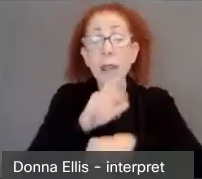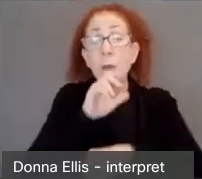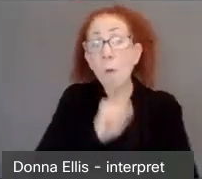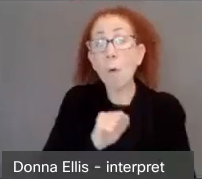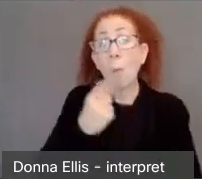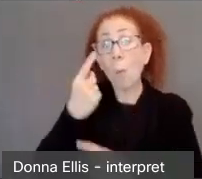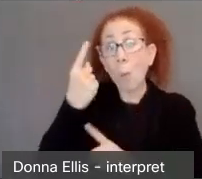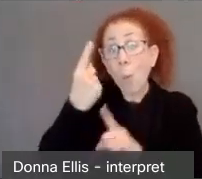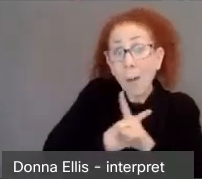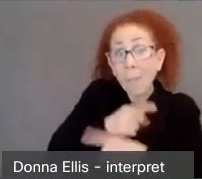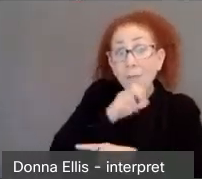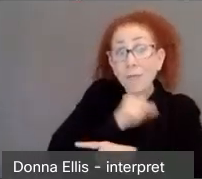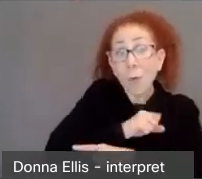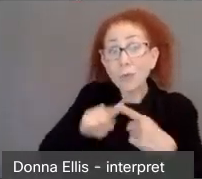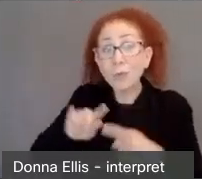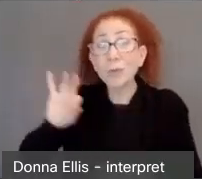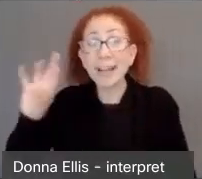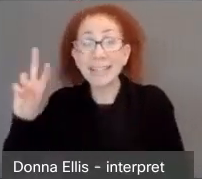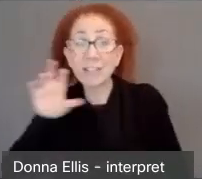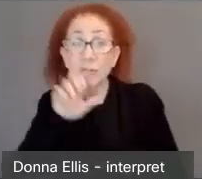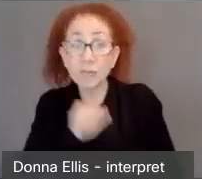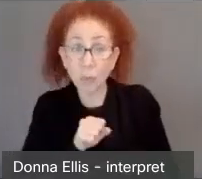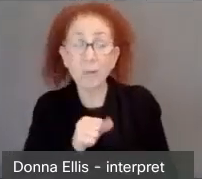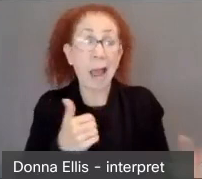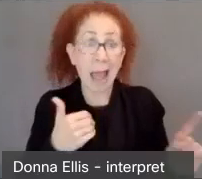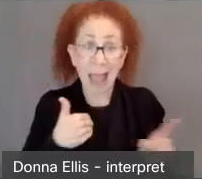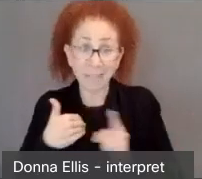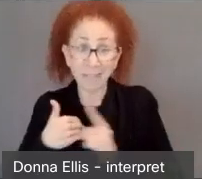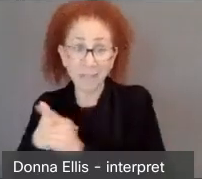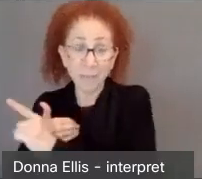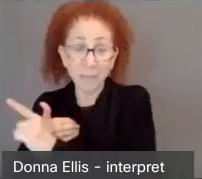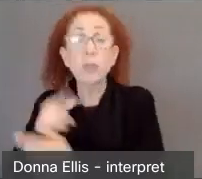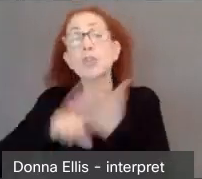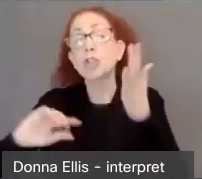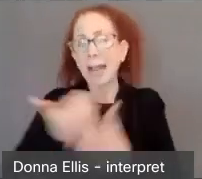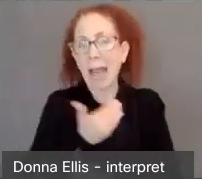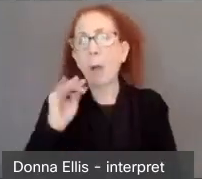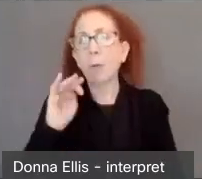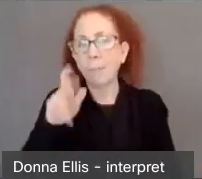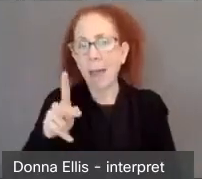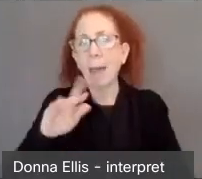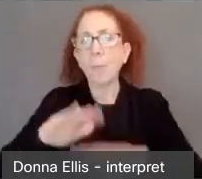96 years old and you can check our County map on our data hub for more information.